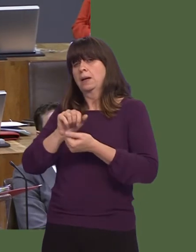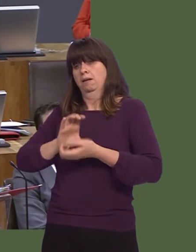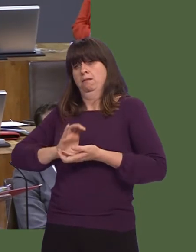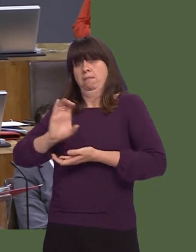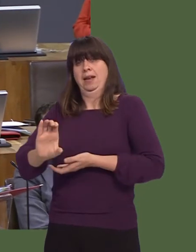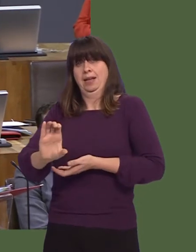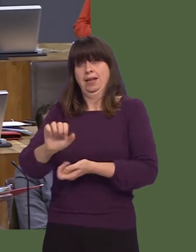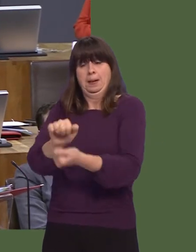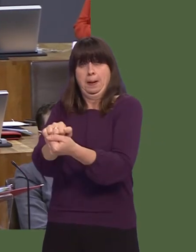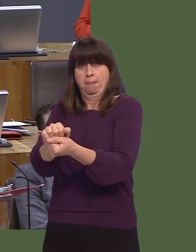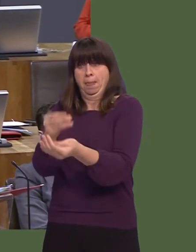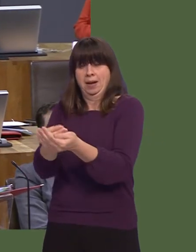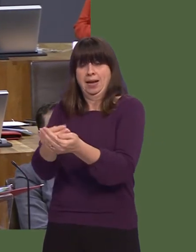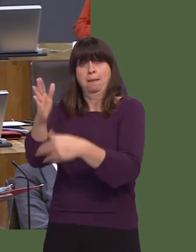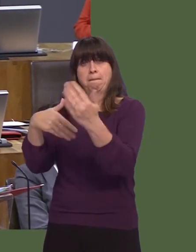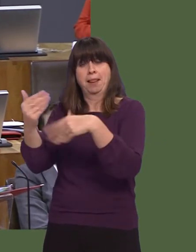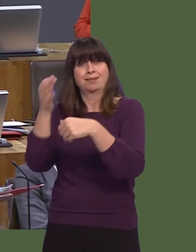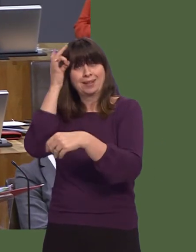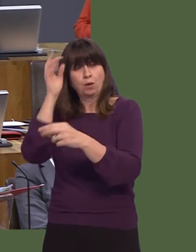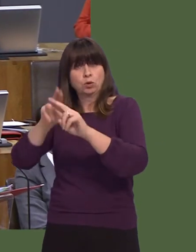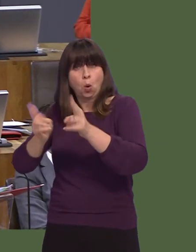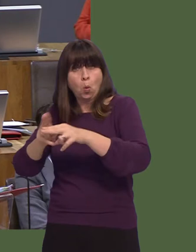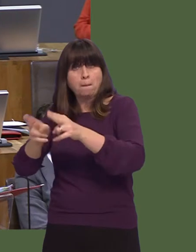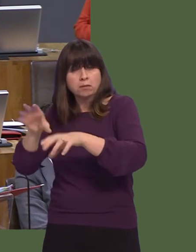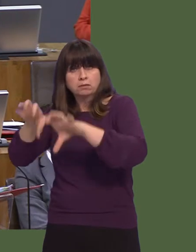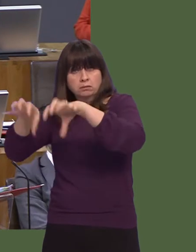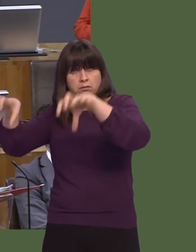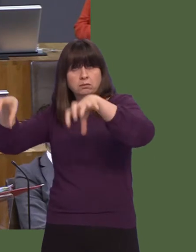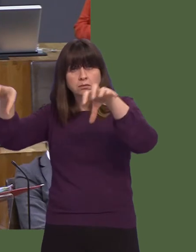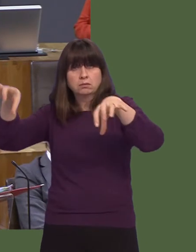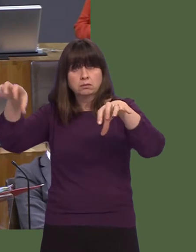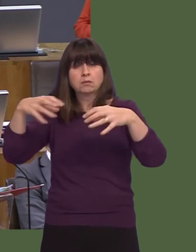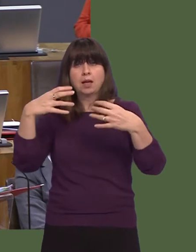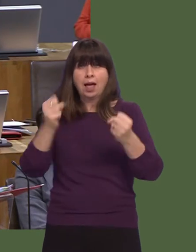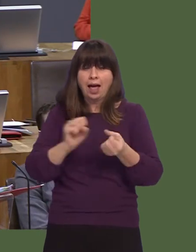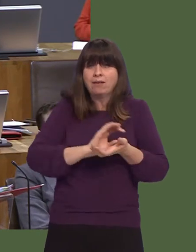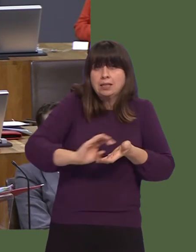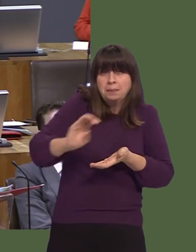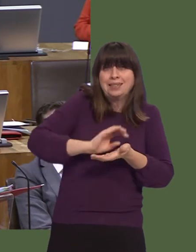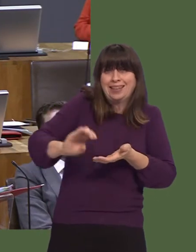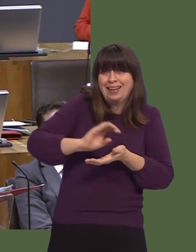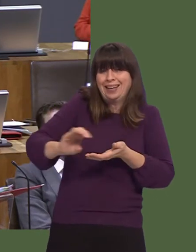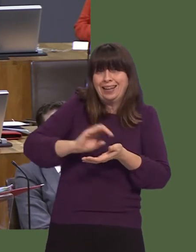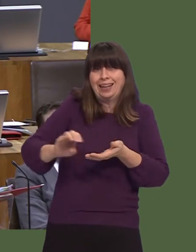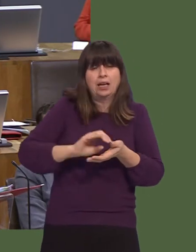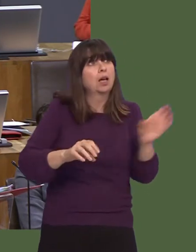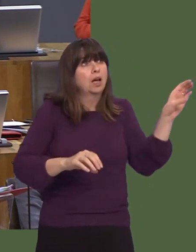and build new council homes, following the successful exit of the housing revenue accounts subsidy system, so that local authorities can build council houses again. We have the